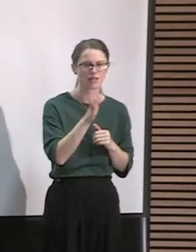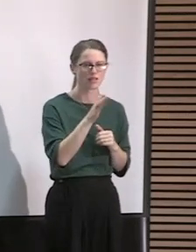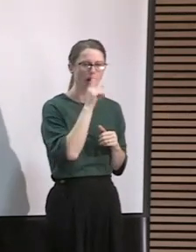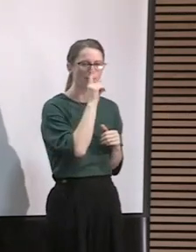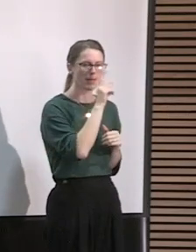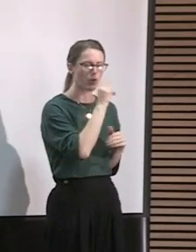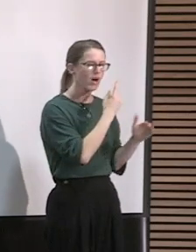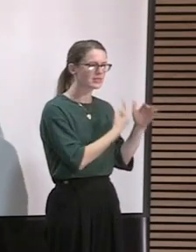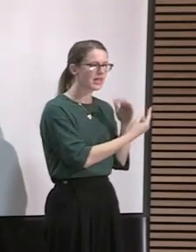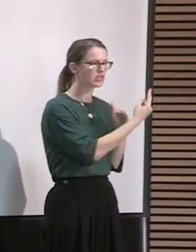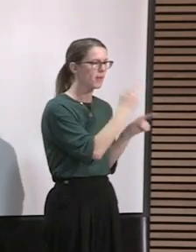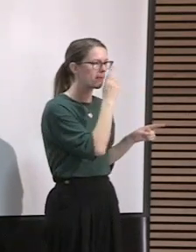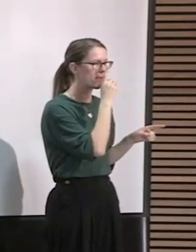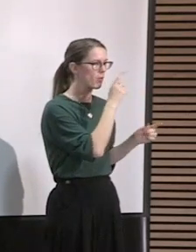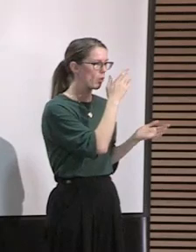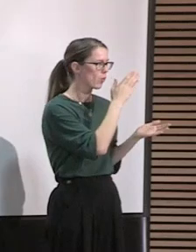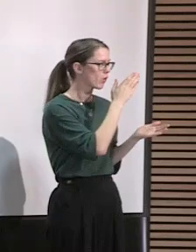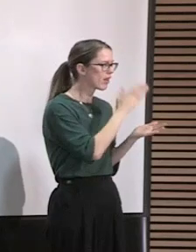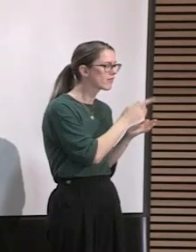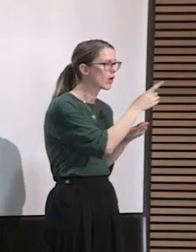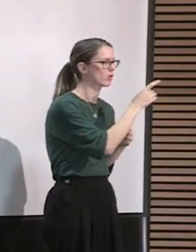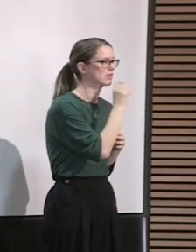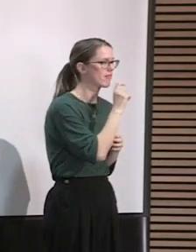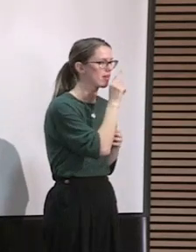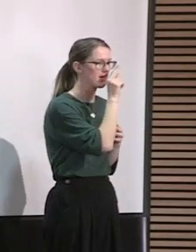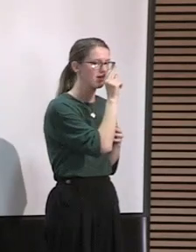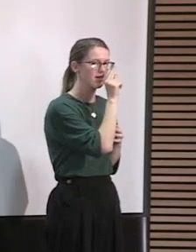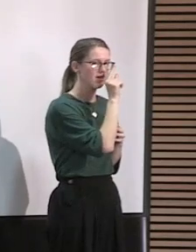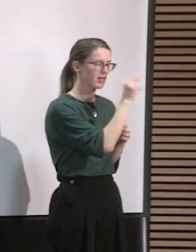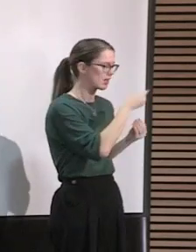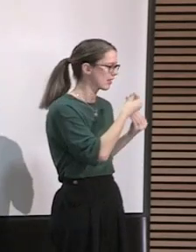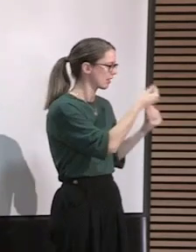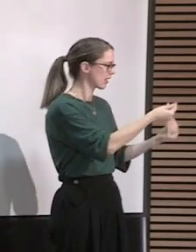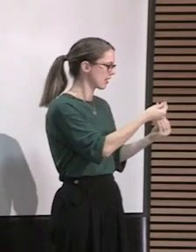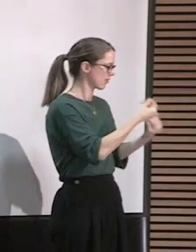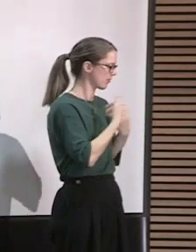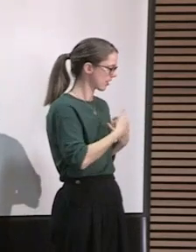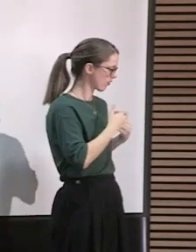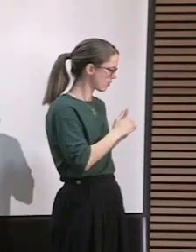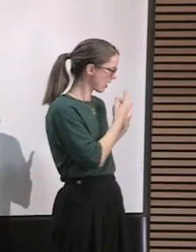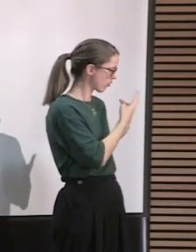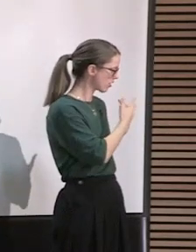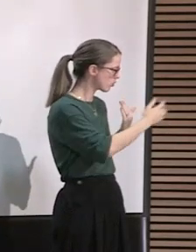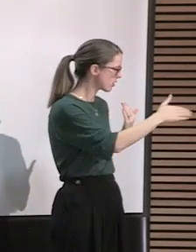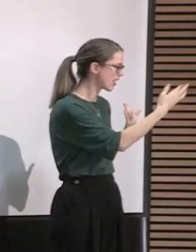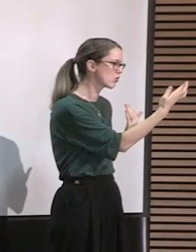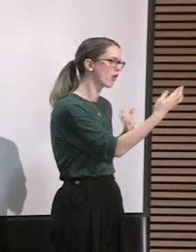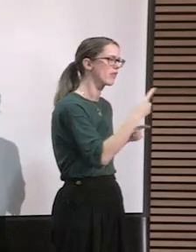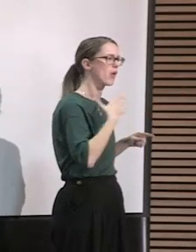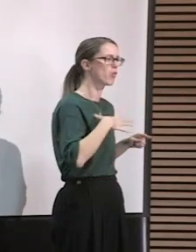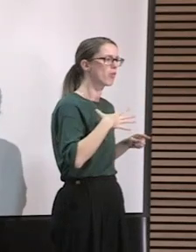question. I do have to answer questions in the House very shortly. Lucky last. There are other people in managed isolation facilities, residents and staff, who could